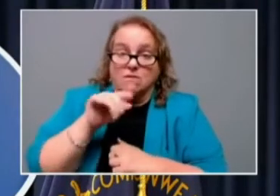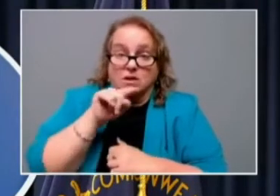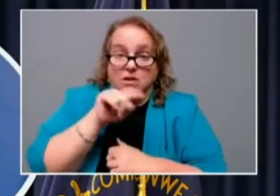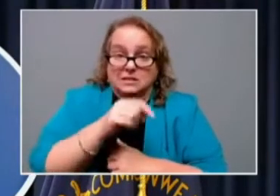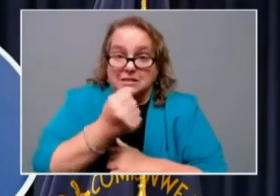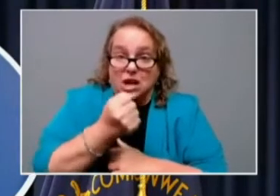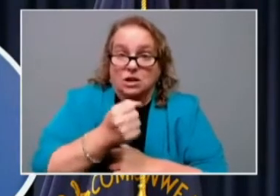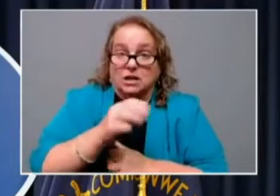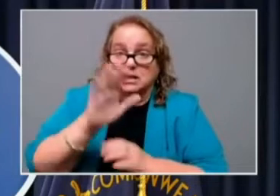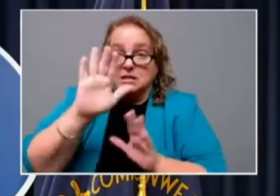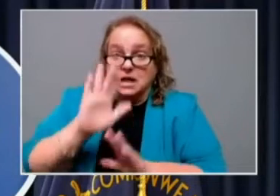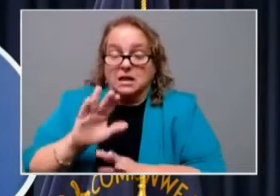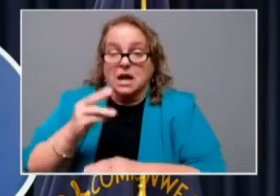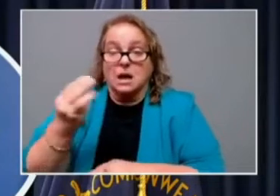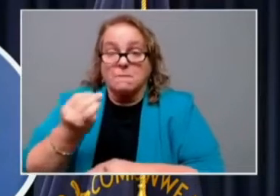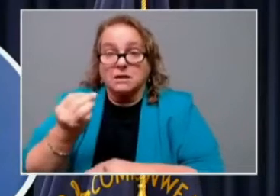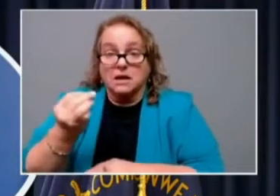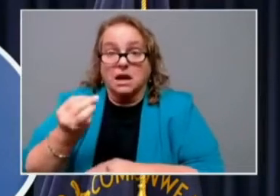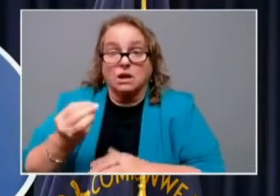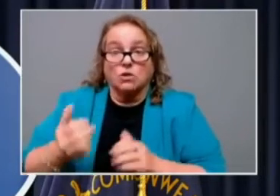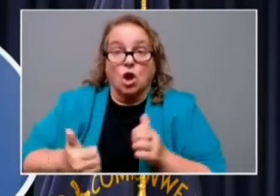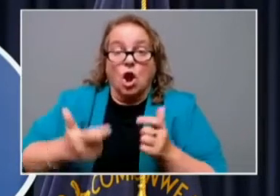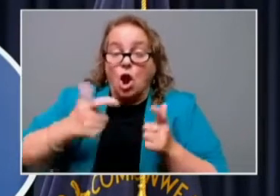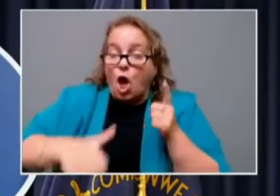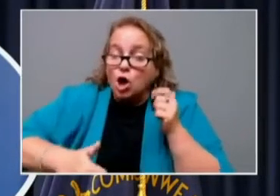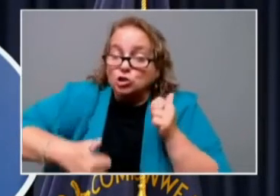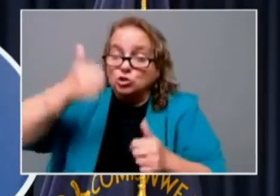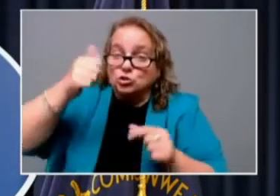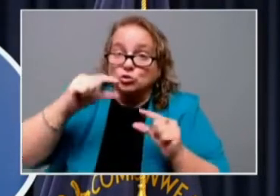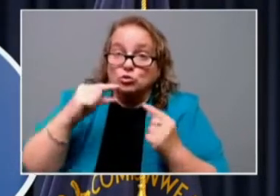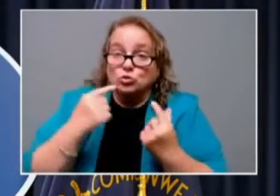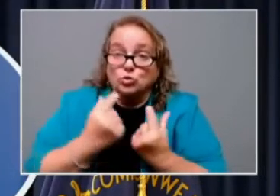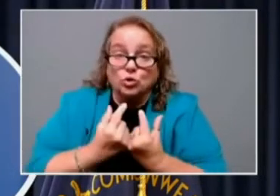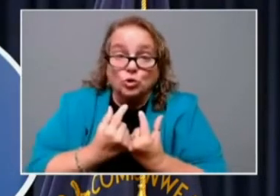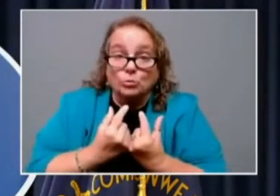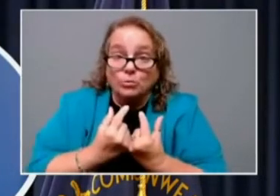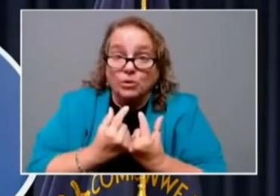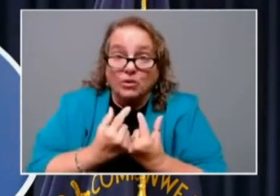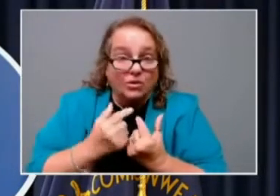The largest group by incident rate. What group Has the most people testing